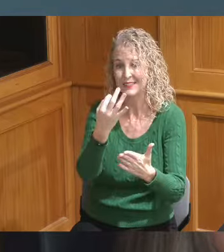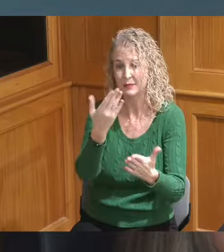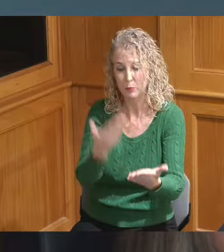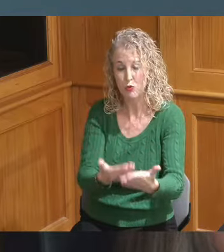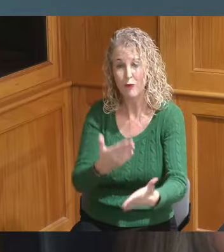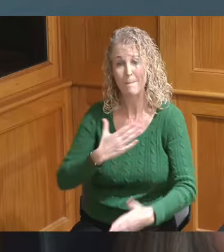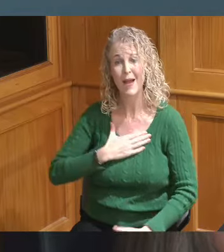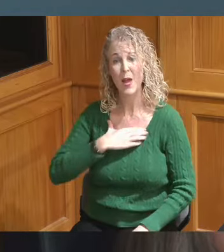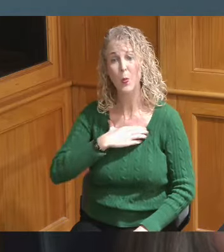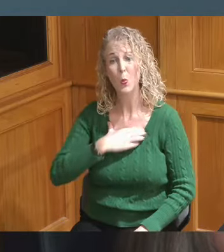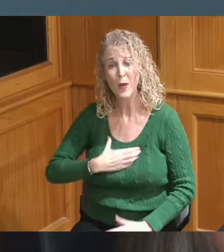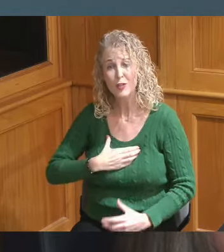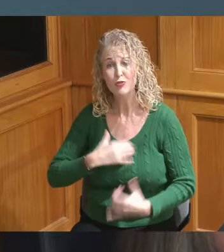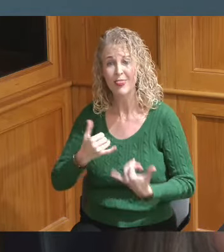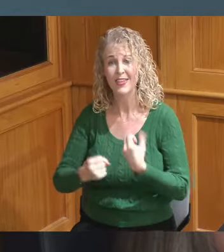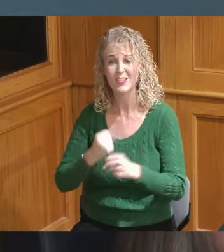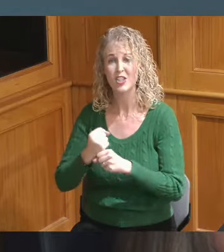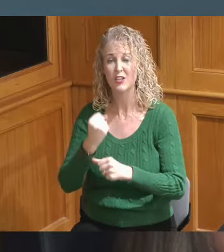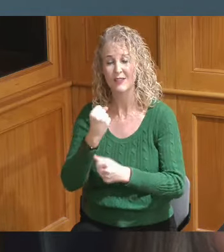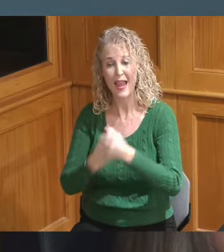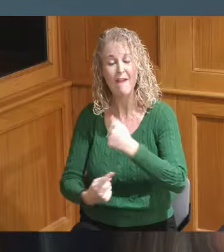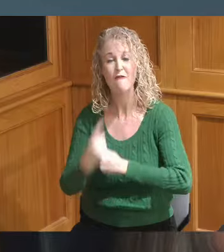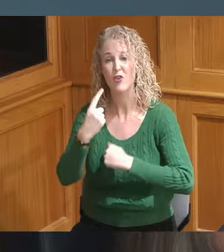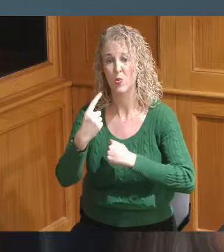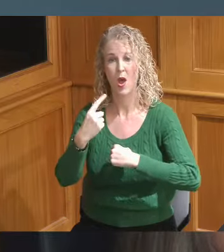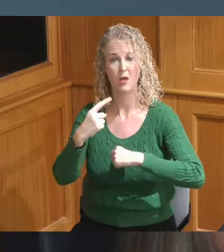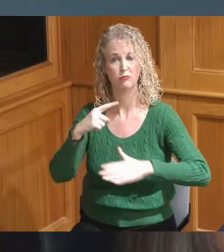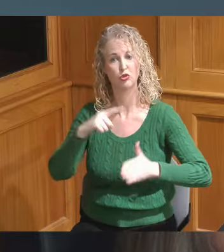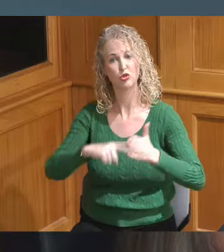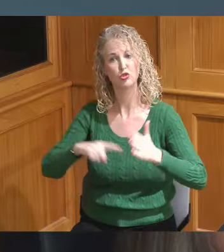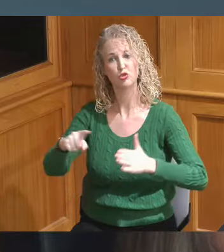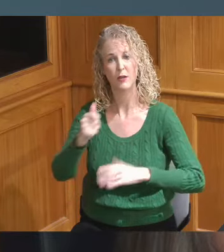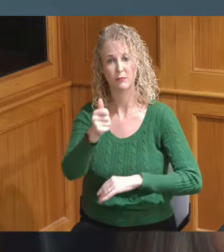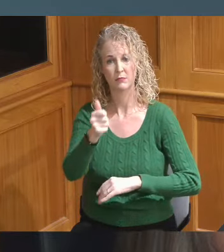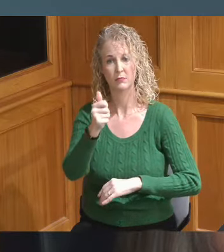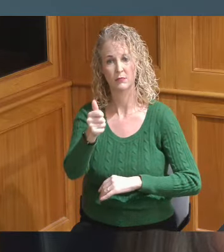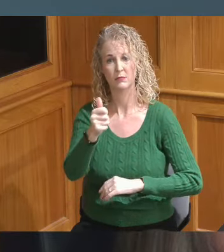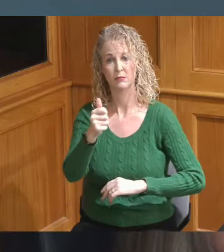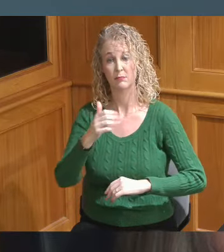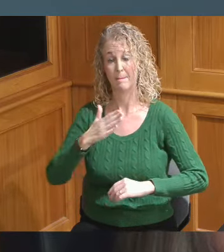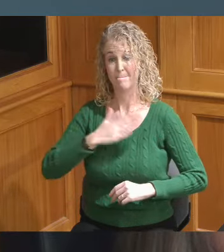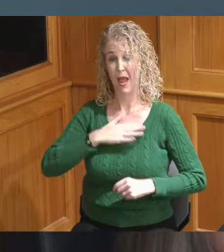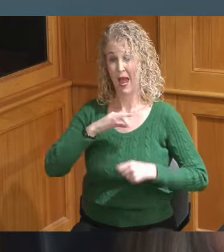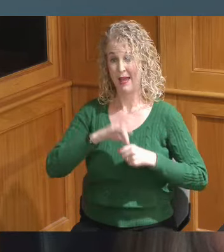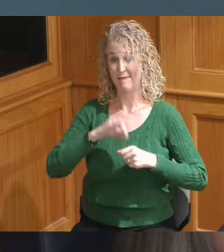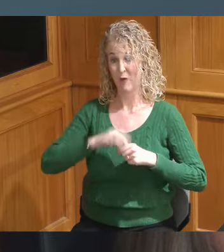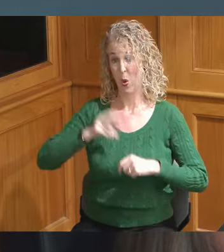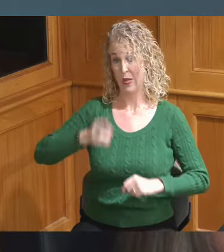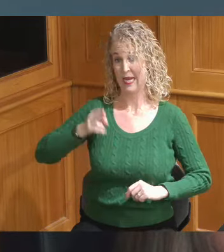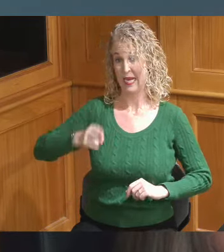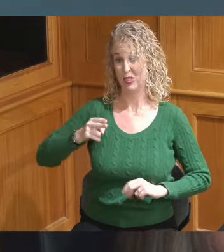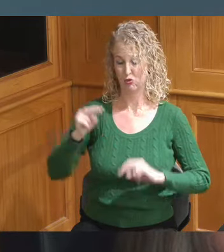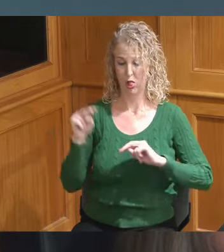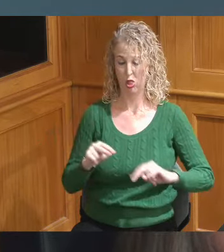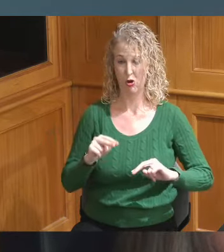for our residents. And look at my voting record on the issues that concern you. Take a real hard